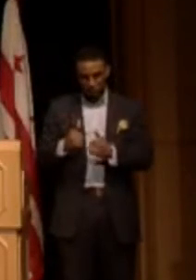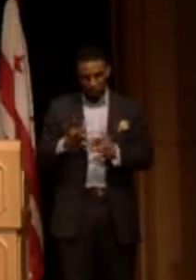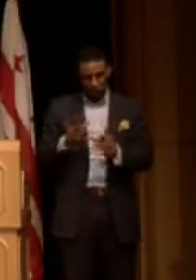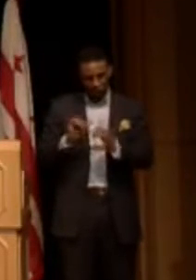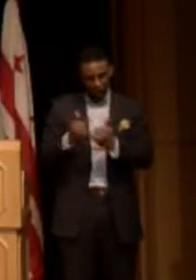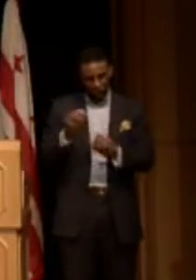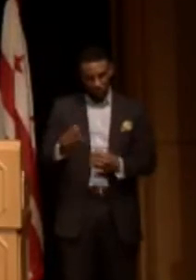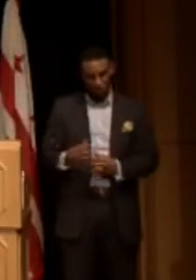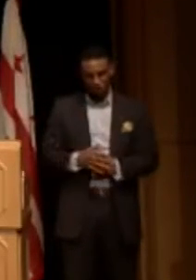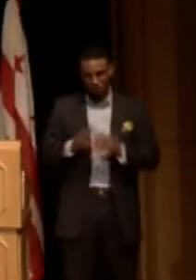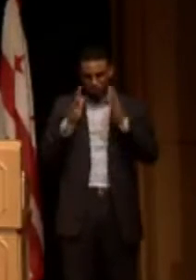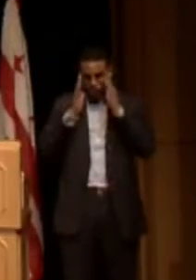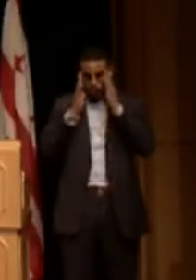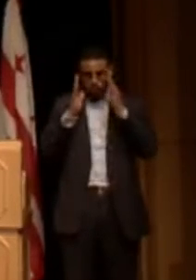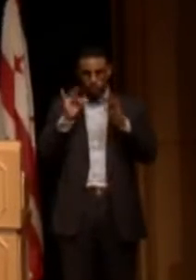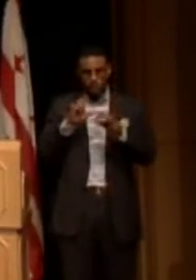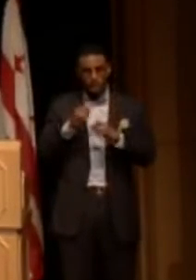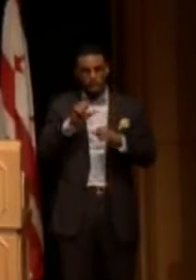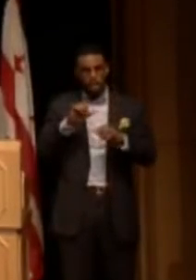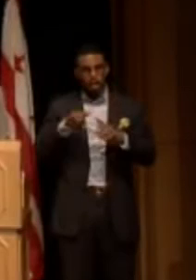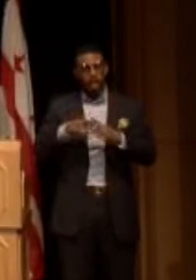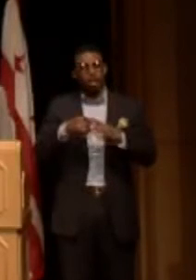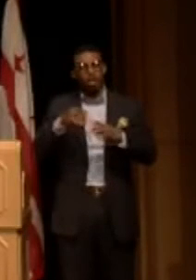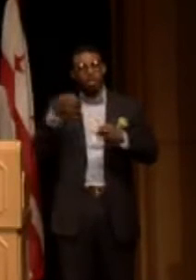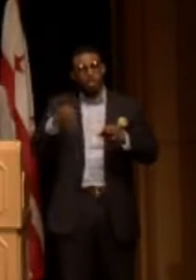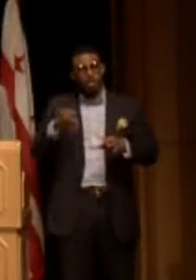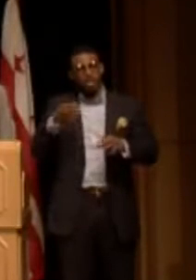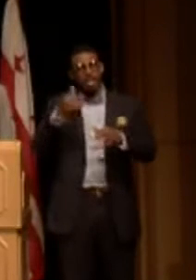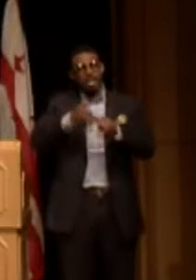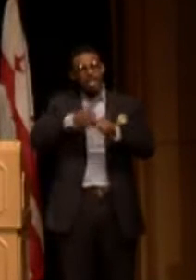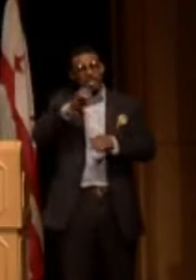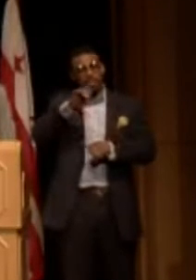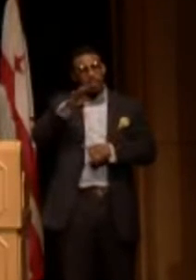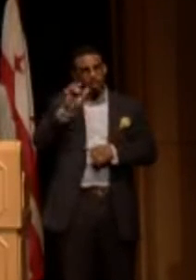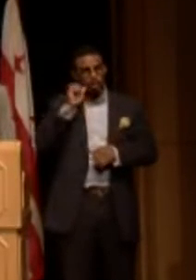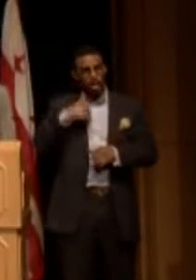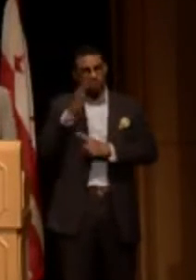PAD JUDGES. EACH CBE WILL HAVE FIVE MINUTES